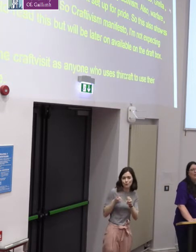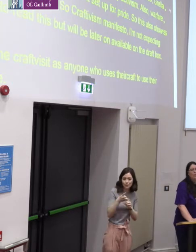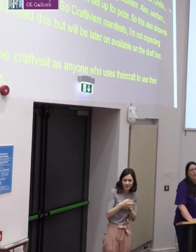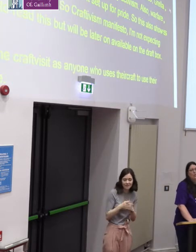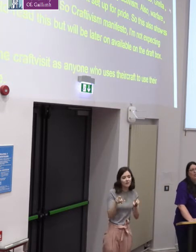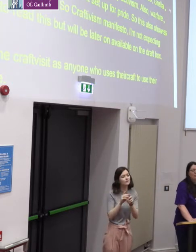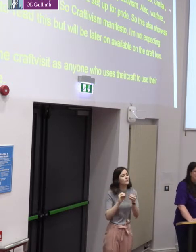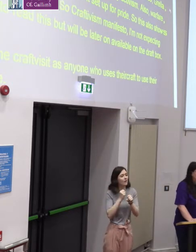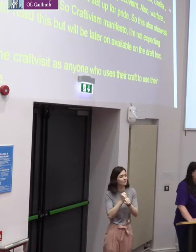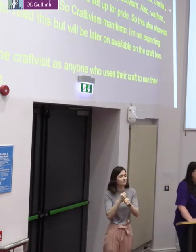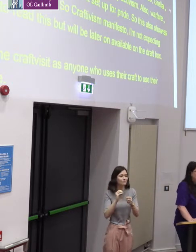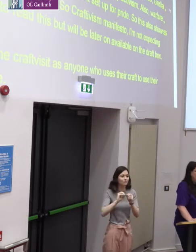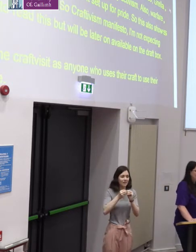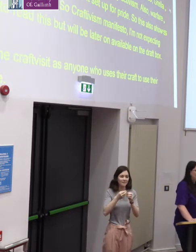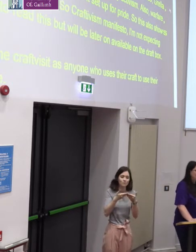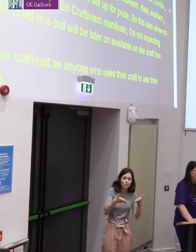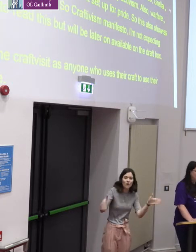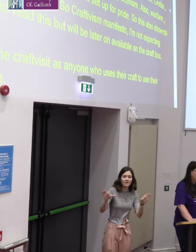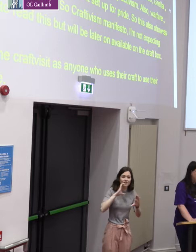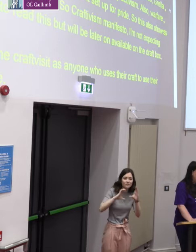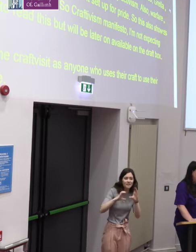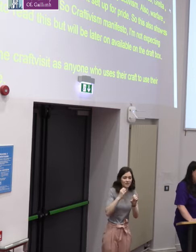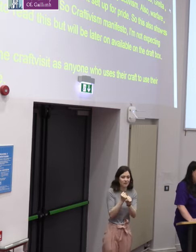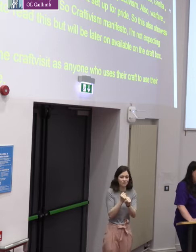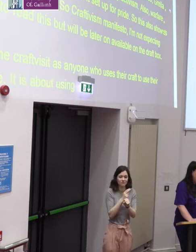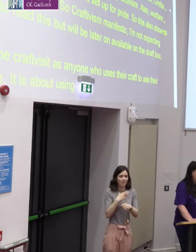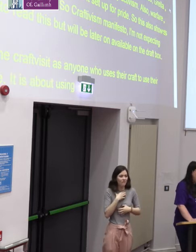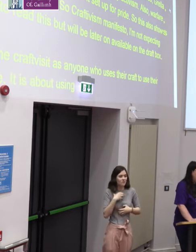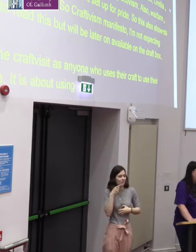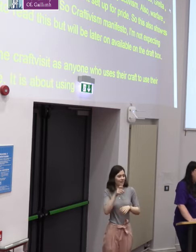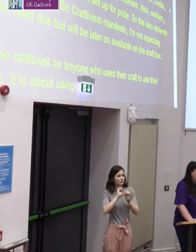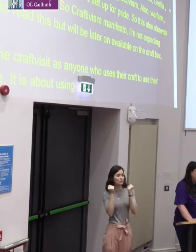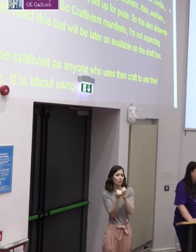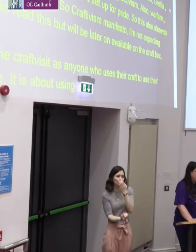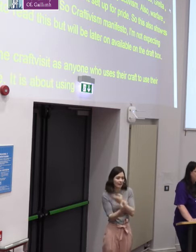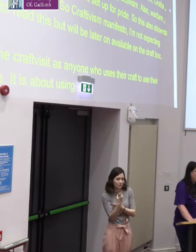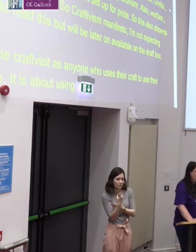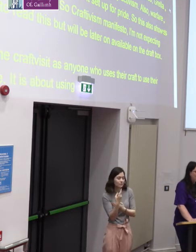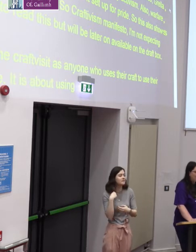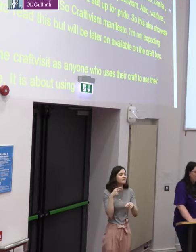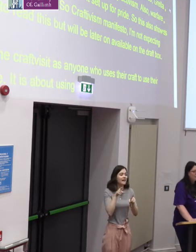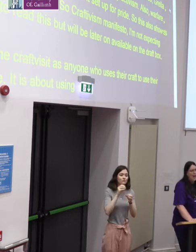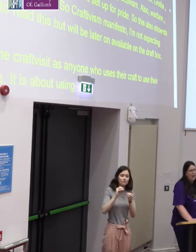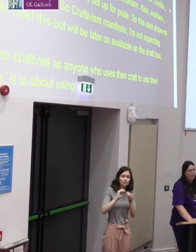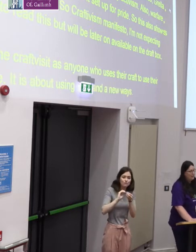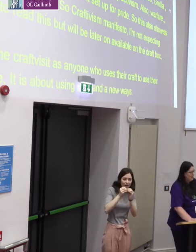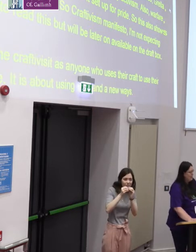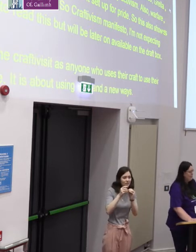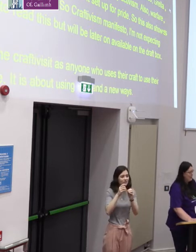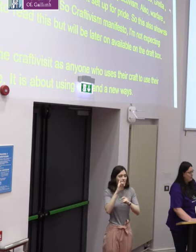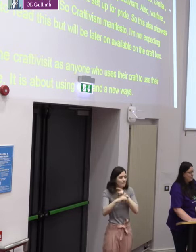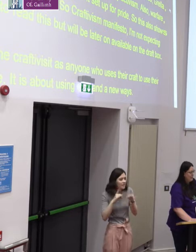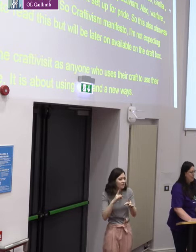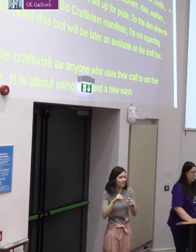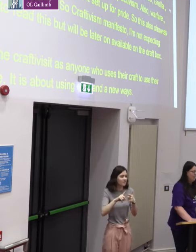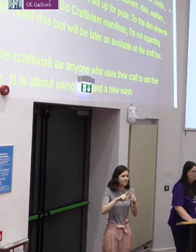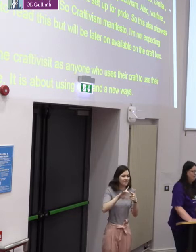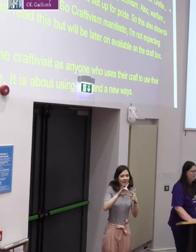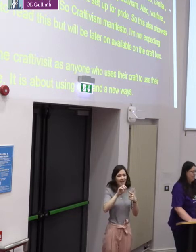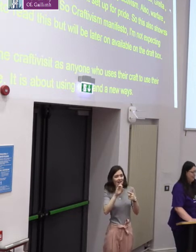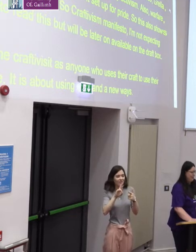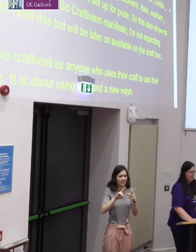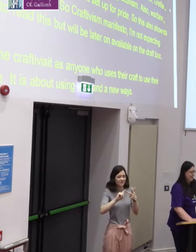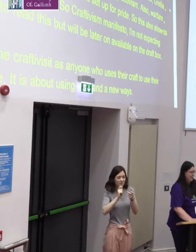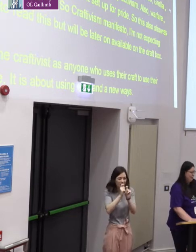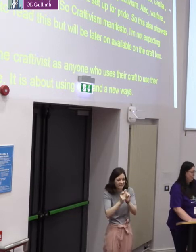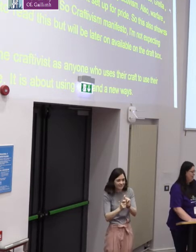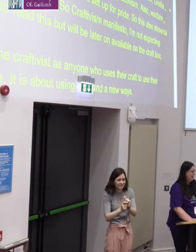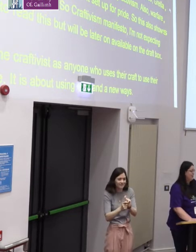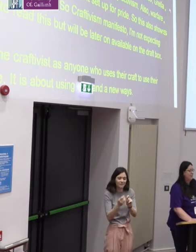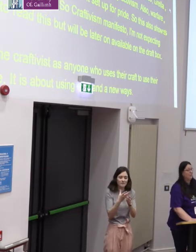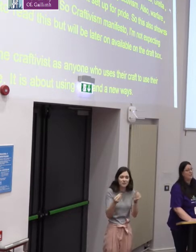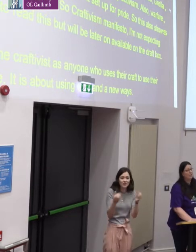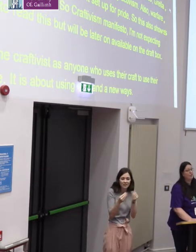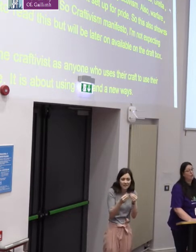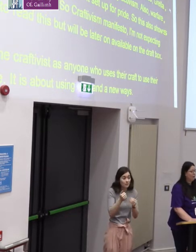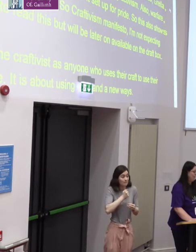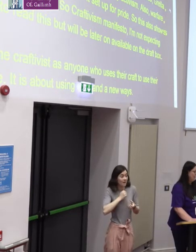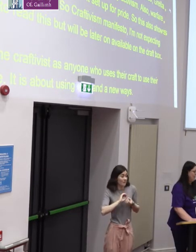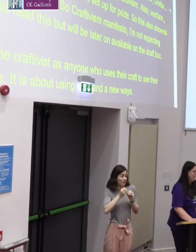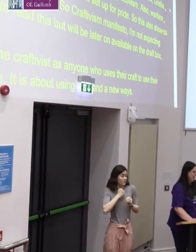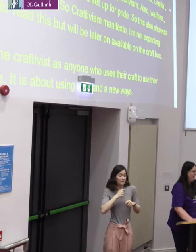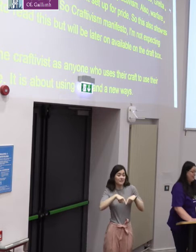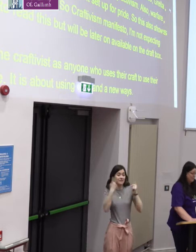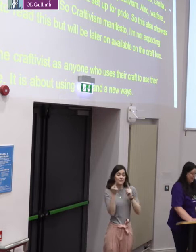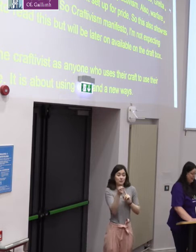These are people that are makers, hackers are modifiers of new things.